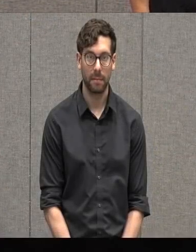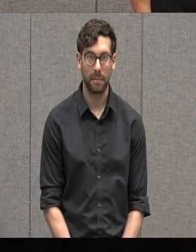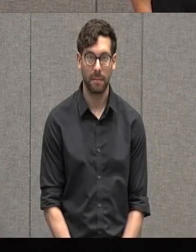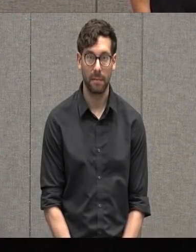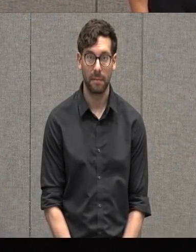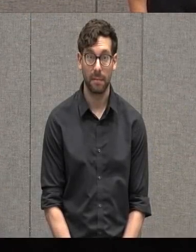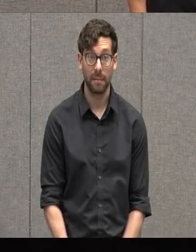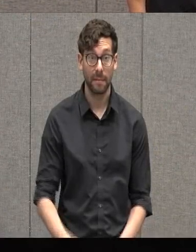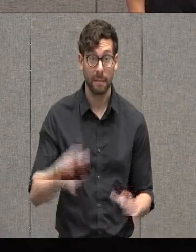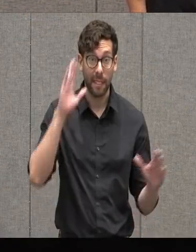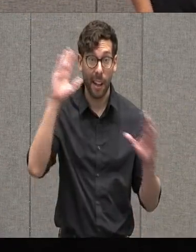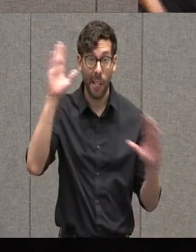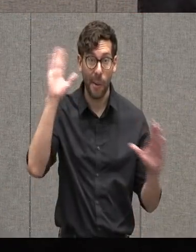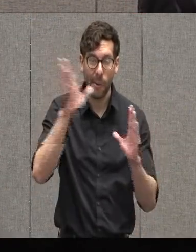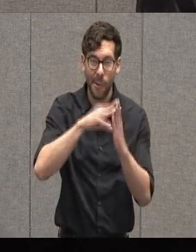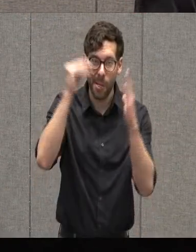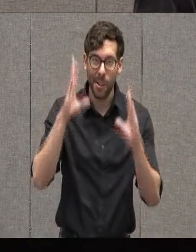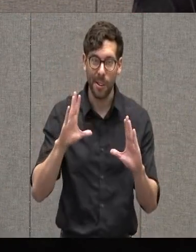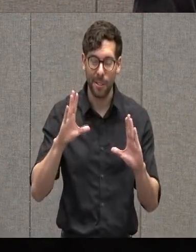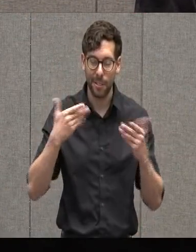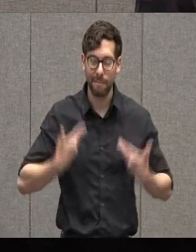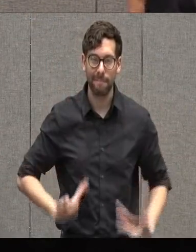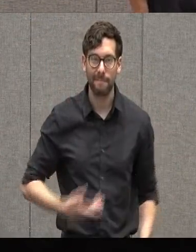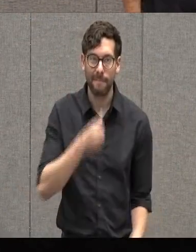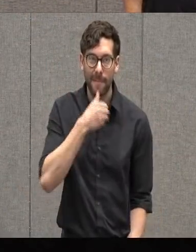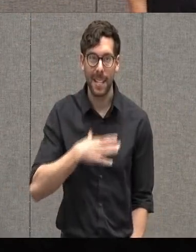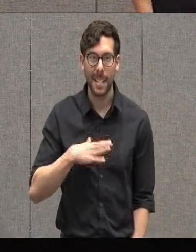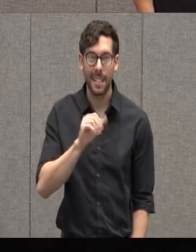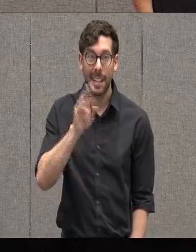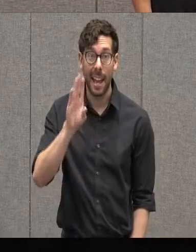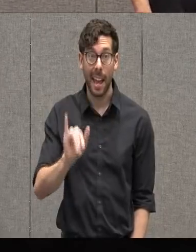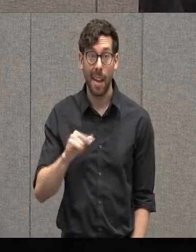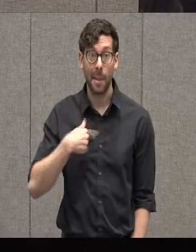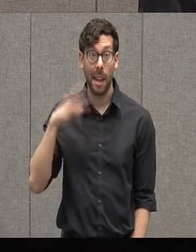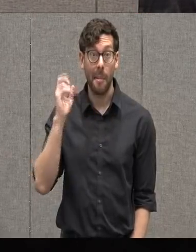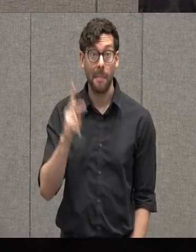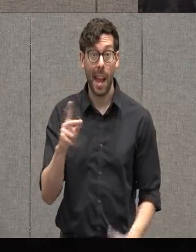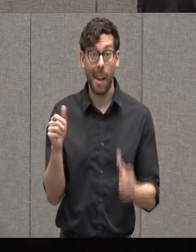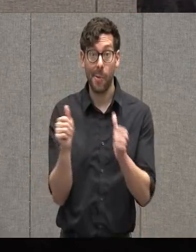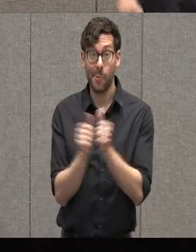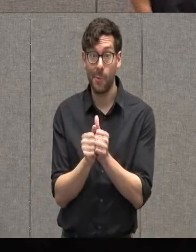Hi, learners! It's Ms. Abby and I'm back with... Mr. Ortiz.